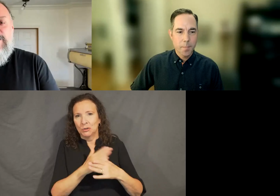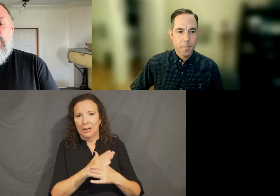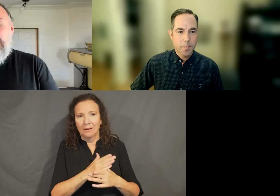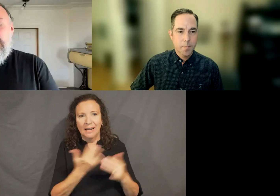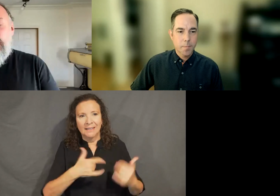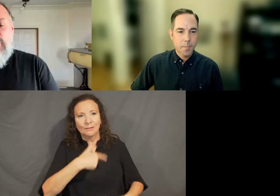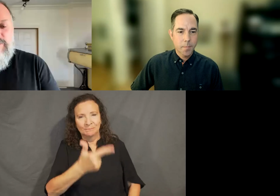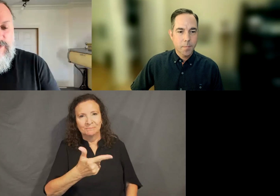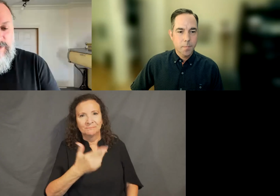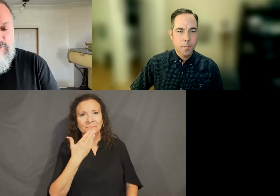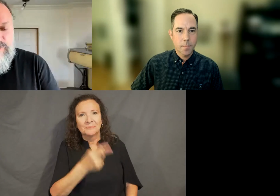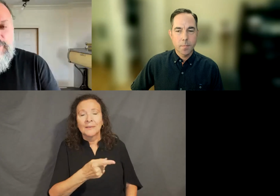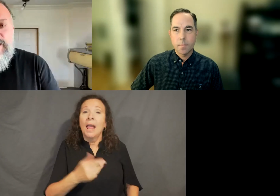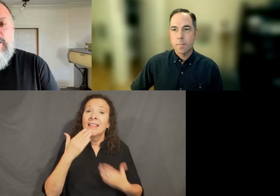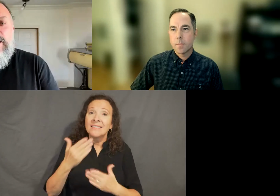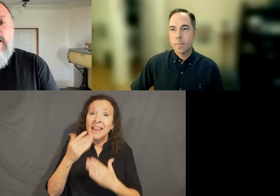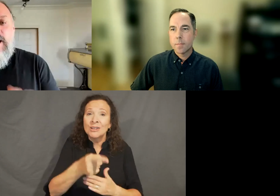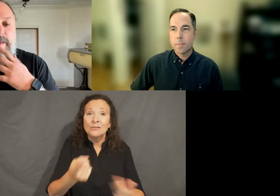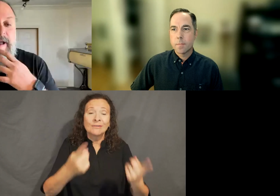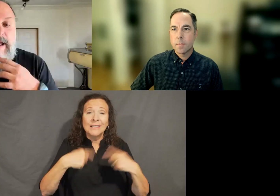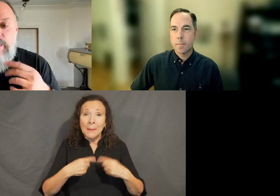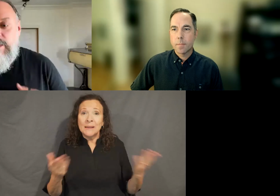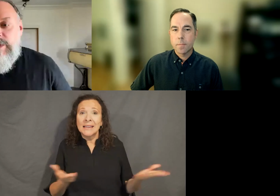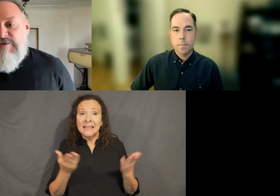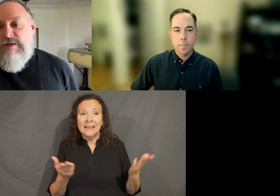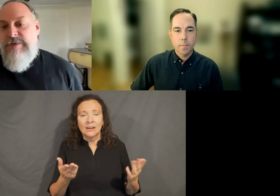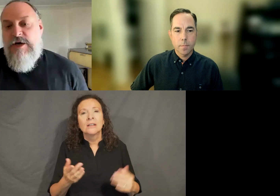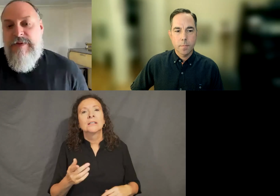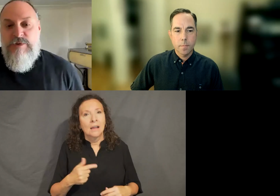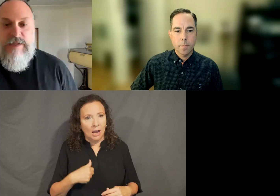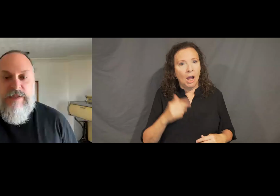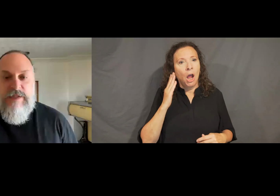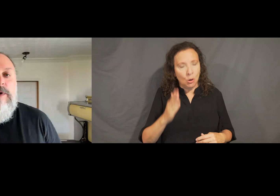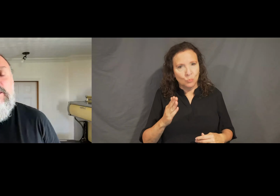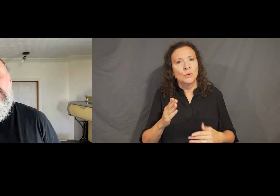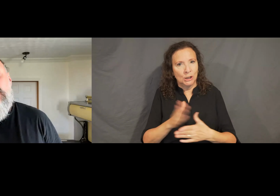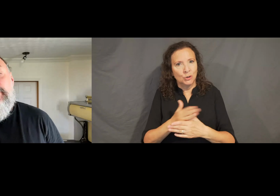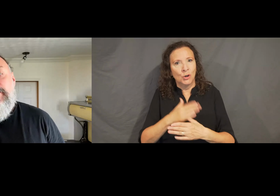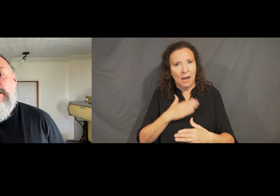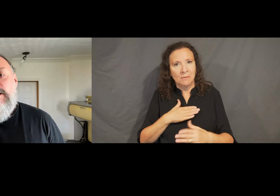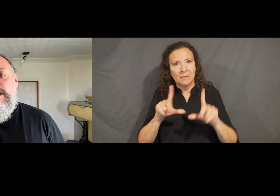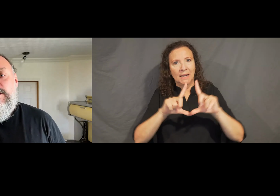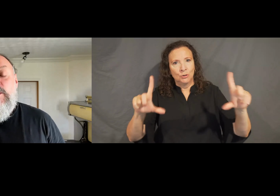Denis: Thank you. Thank you everyone. Thank you for being here. Yeah, I will definitely be sharing my screen at some point.